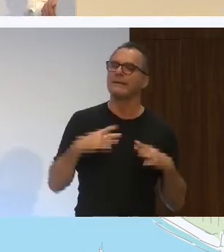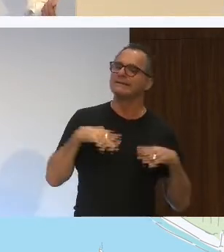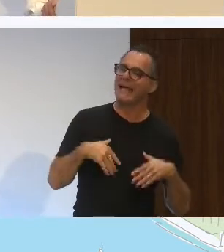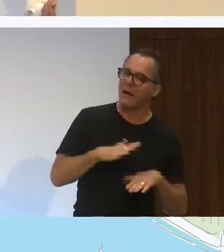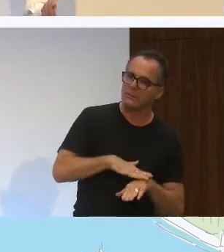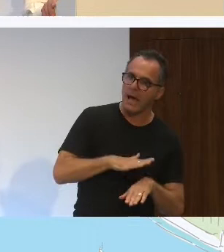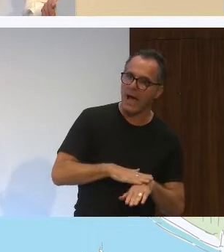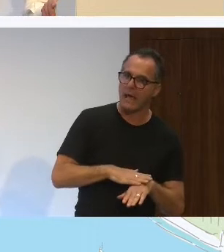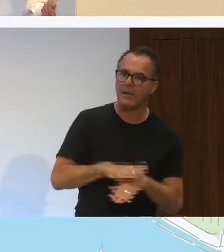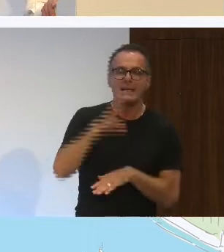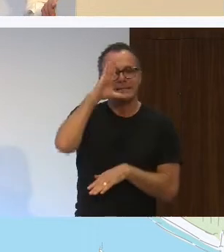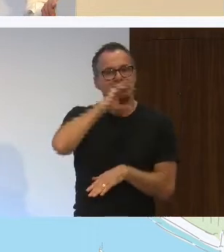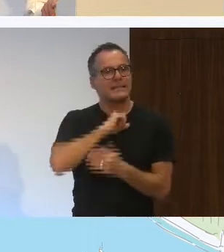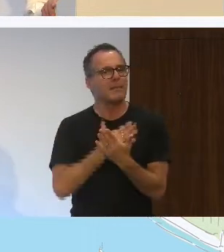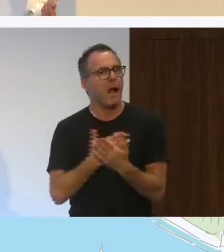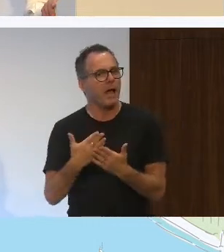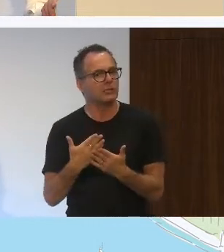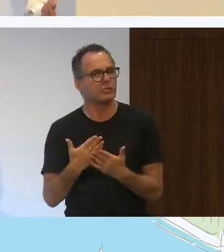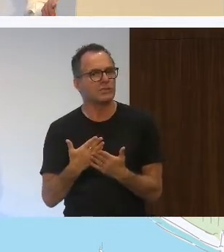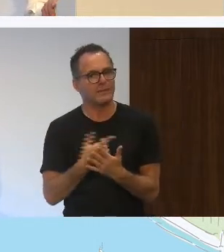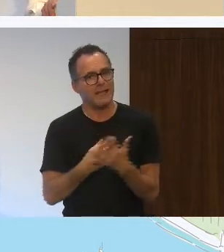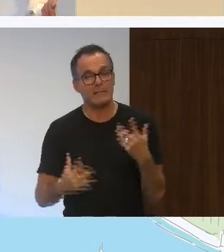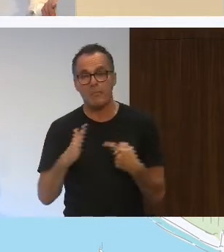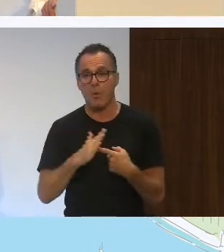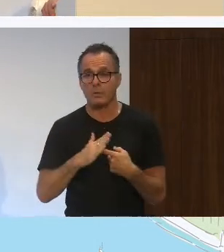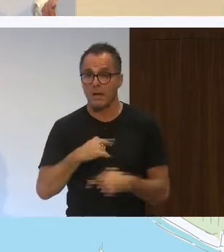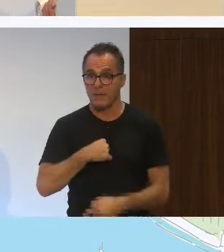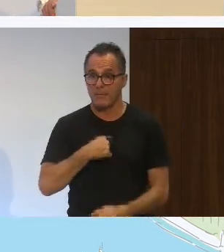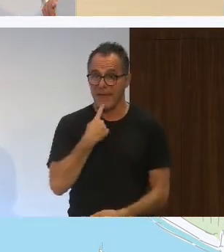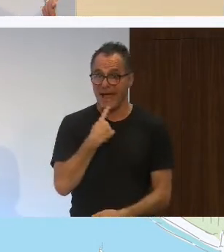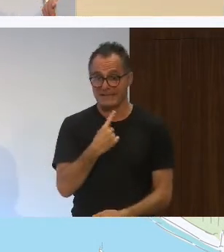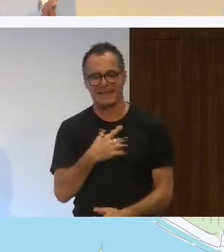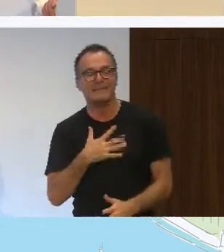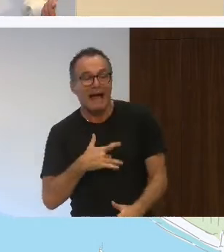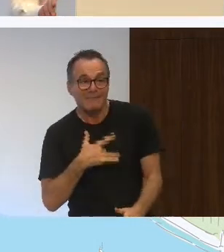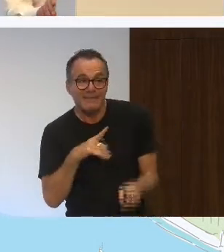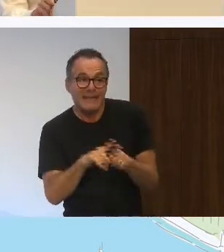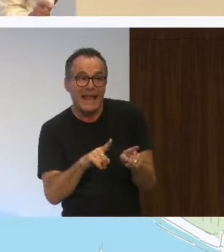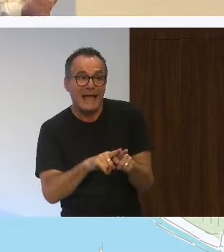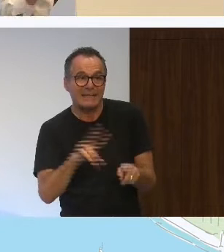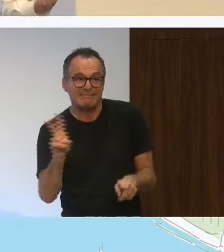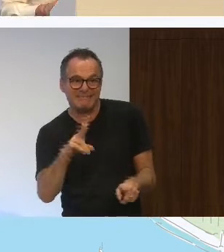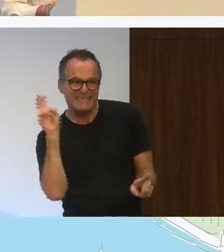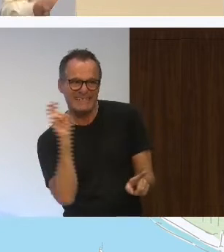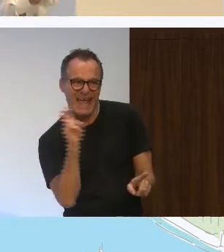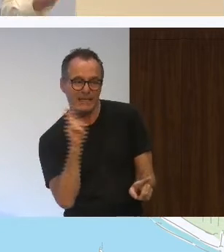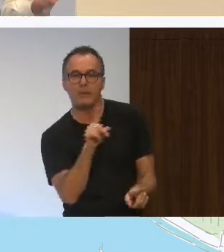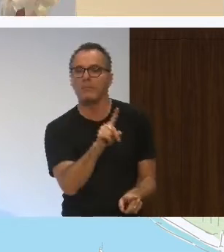And I think that's really, really important. So I always tell patients I feel as I'm nagging them, like their parents, I always say, look, you need to have regular meals, breakfast,